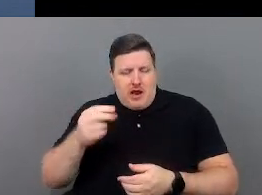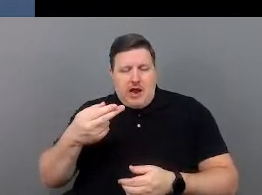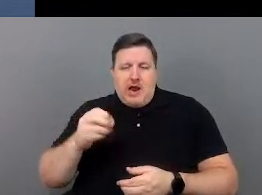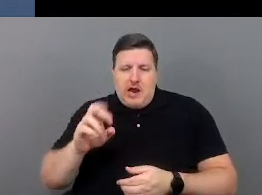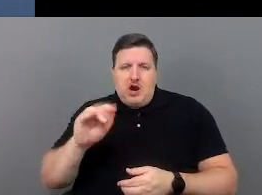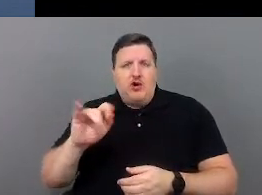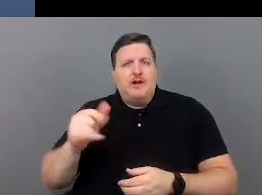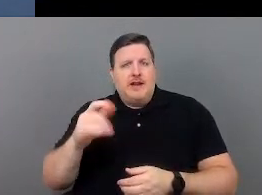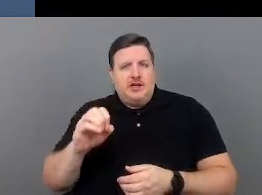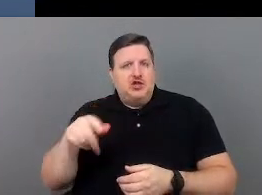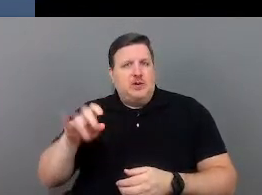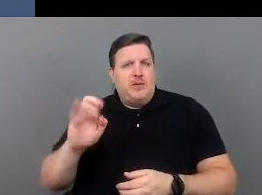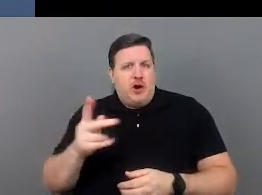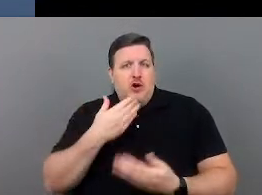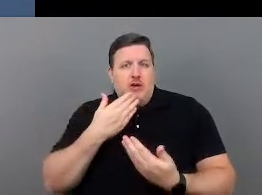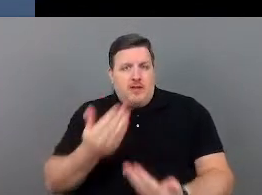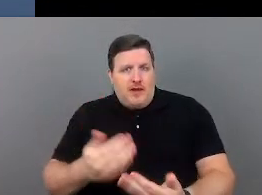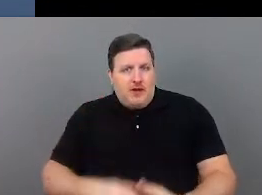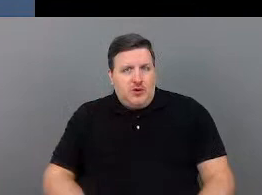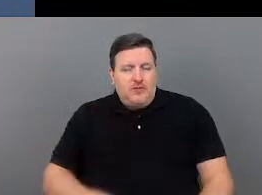PETER ZESTOW. ≫ HI, I'M SORRY.